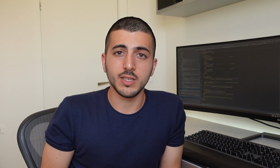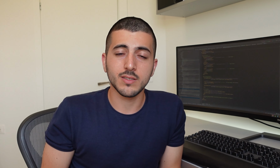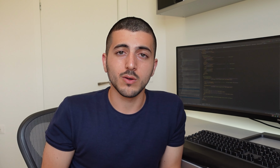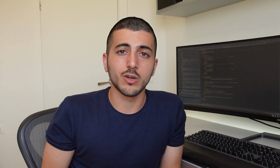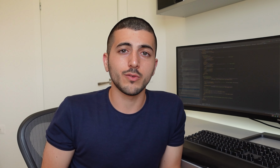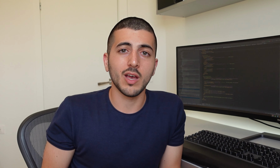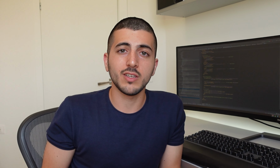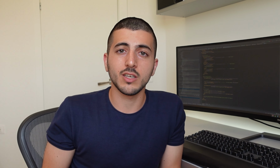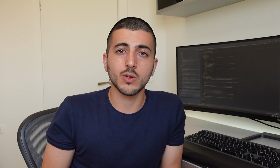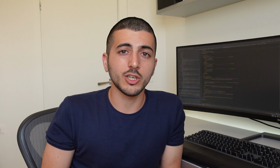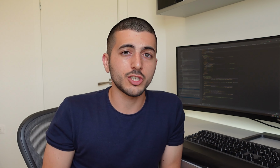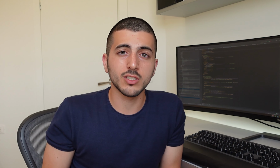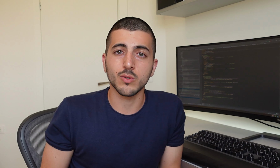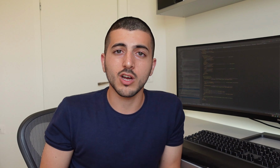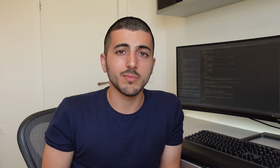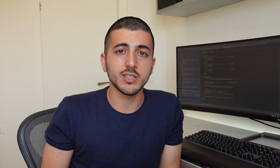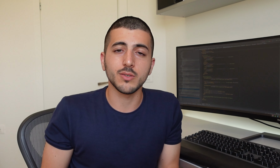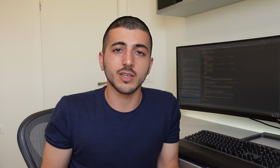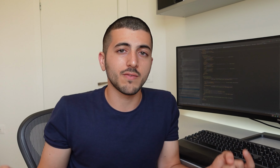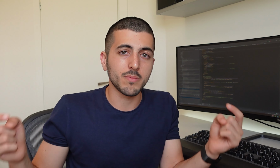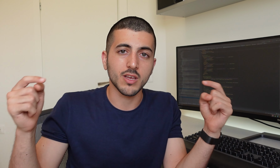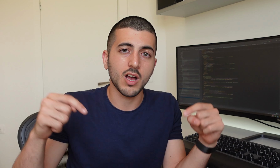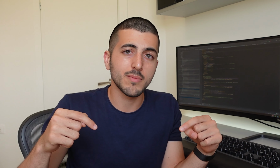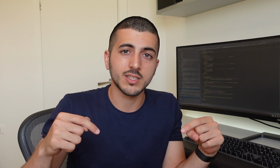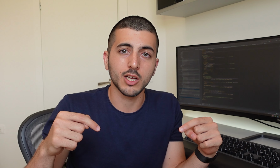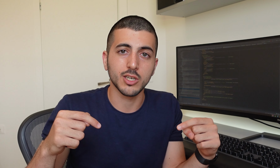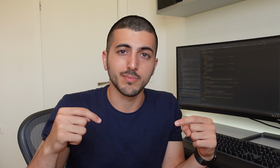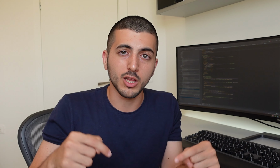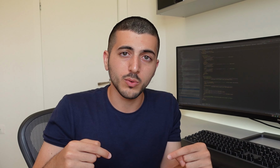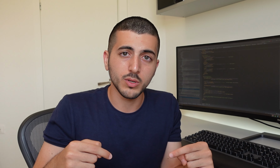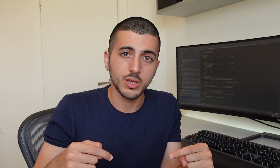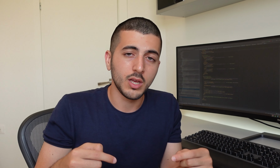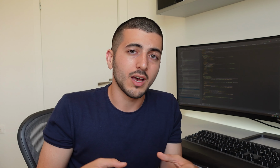or If you have any questions or comments, you can leave them in the comments section below.